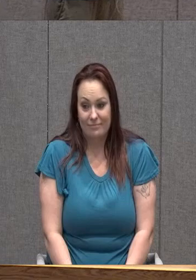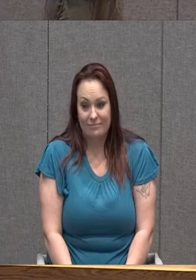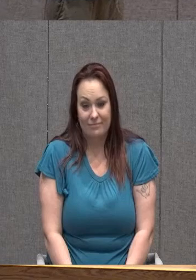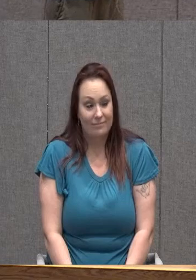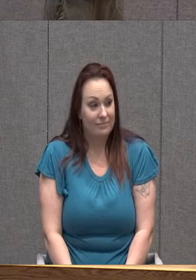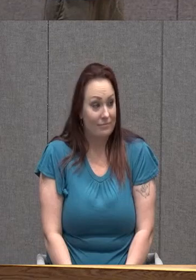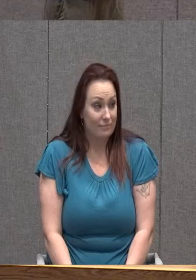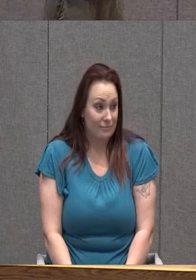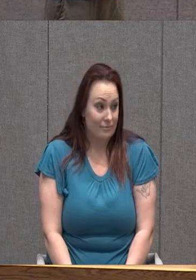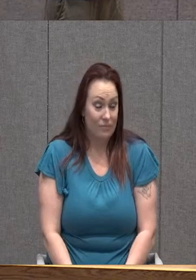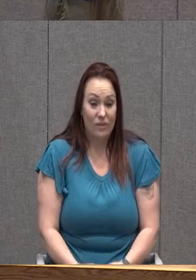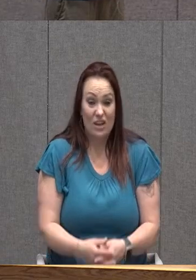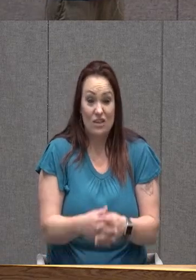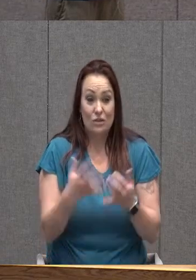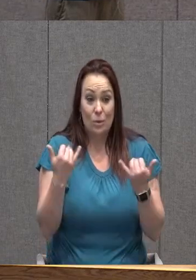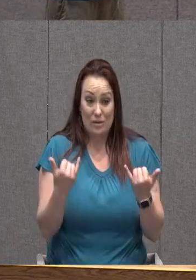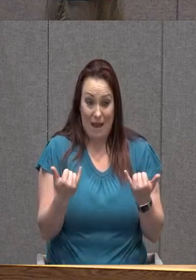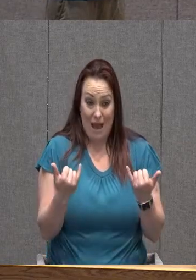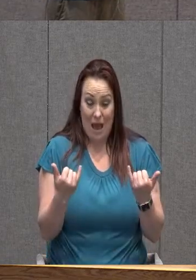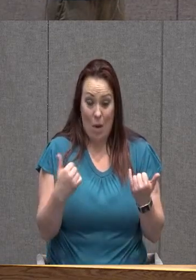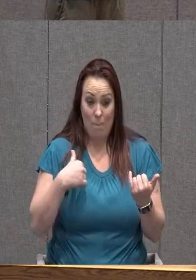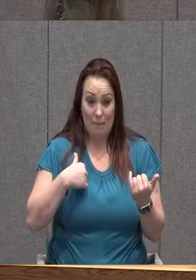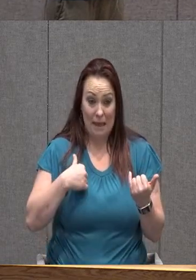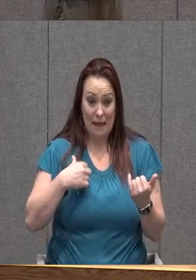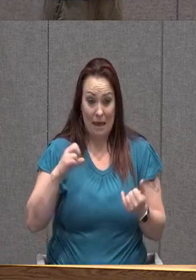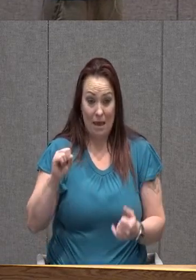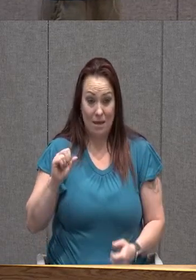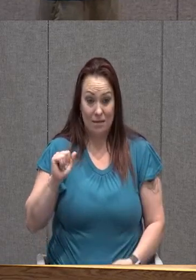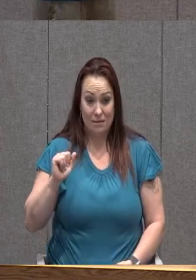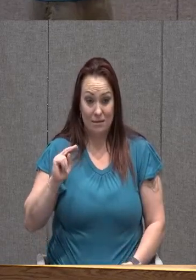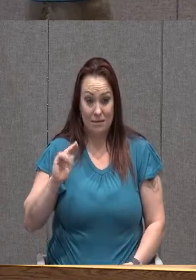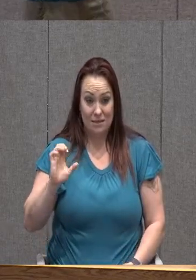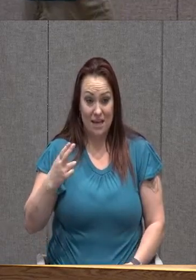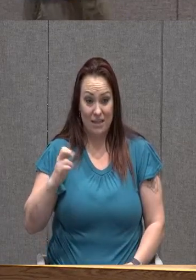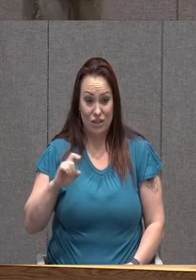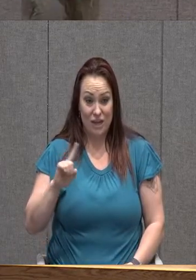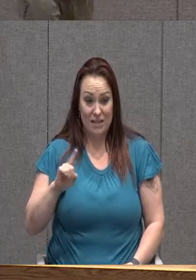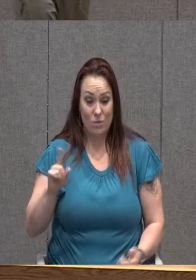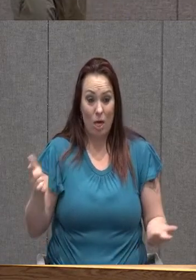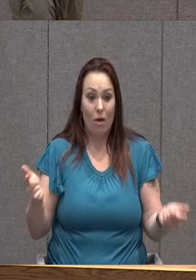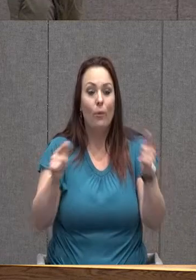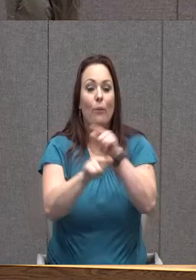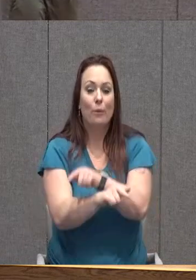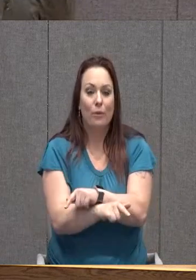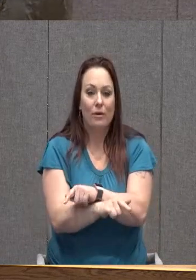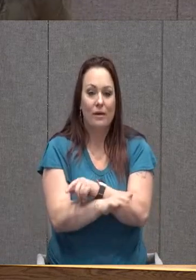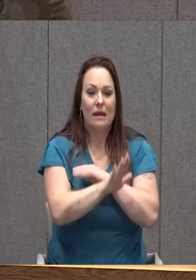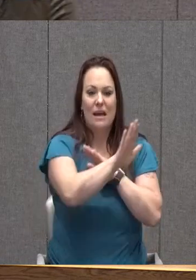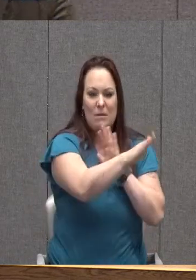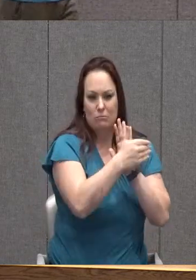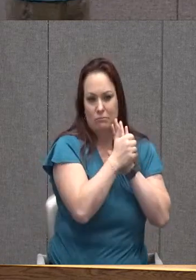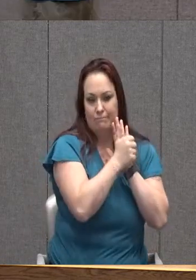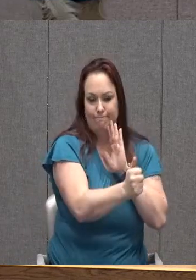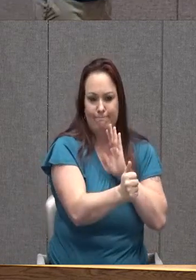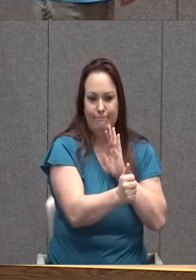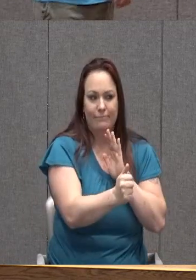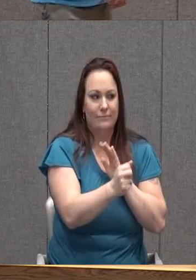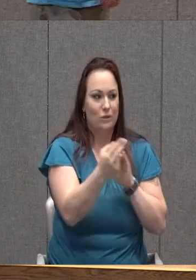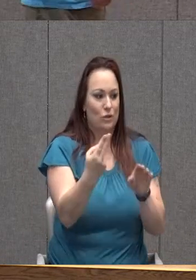So I'm going to switch places with Mr Sanchez, because this is a little bit more of his area of expertise, to use his feet.